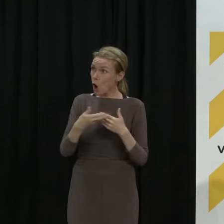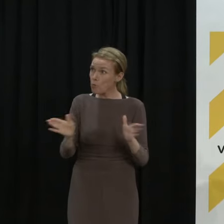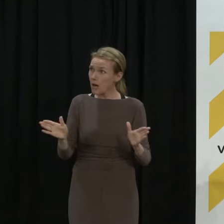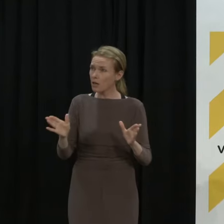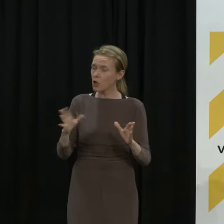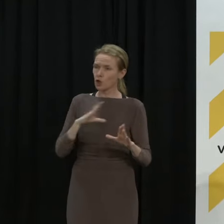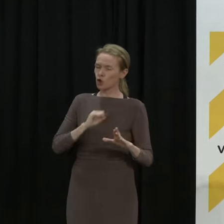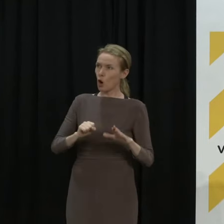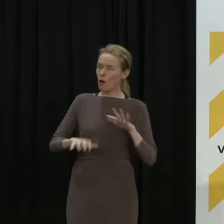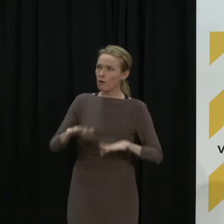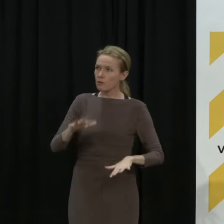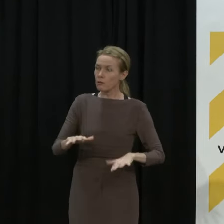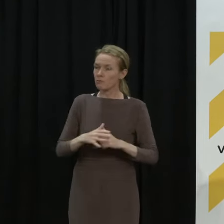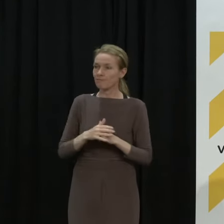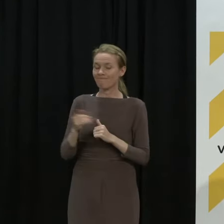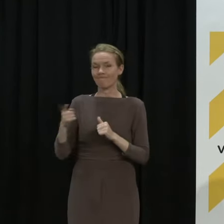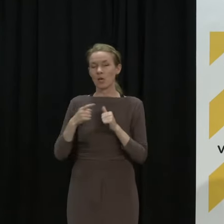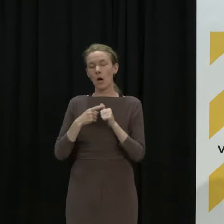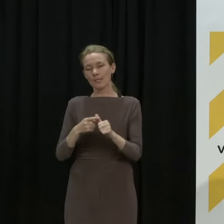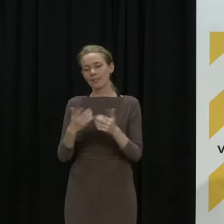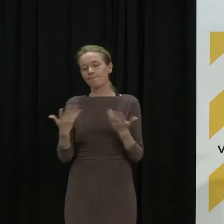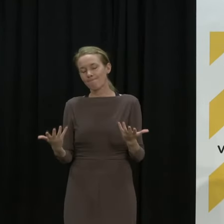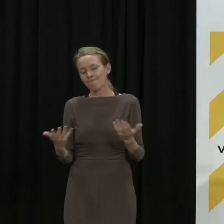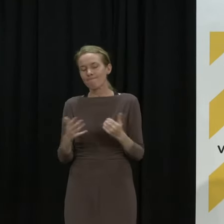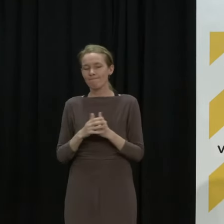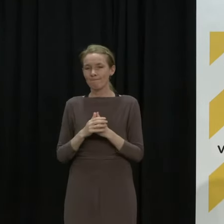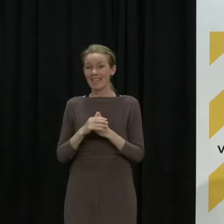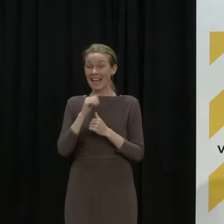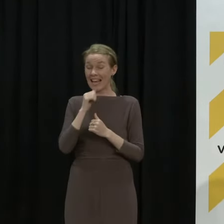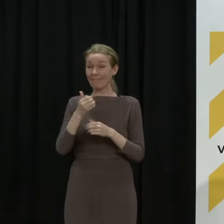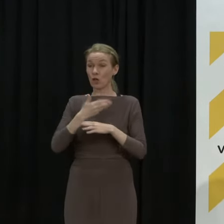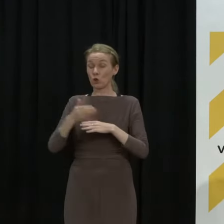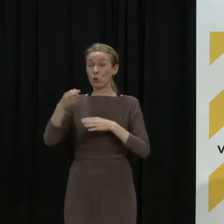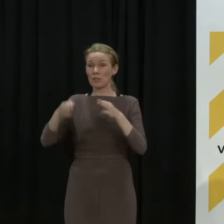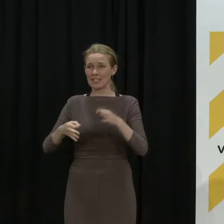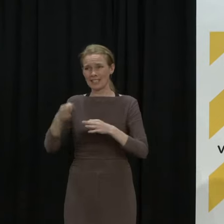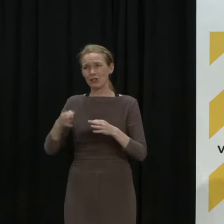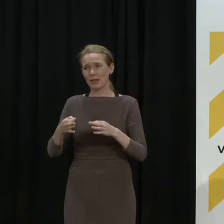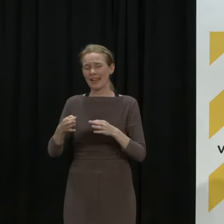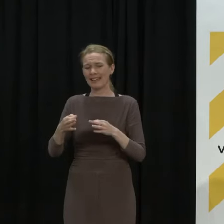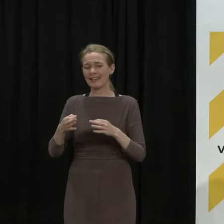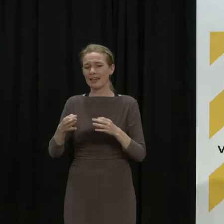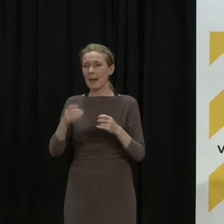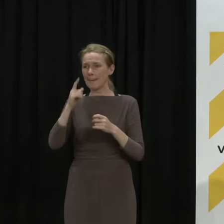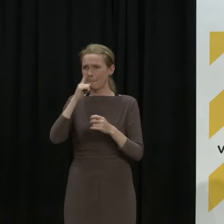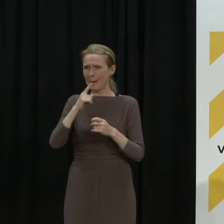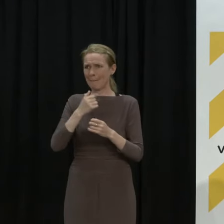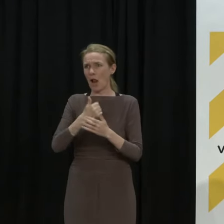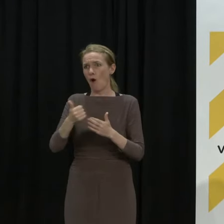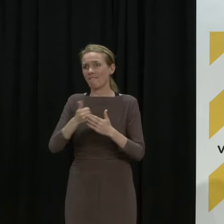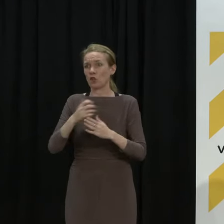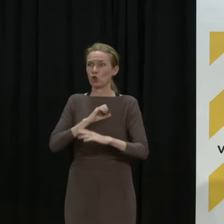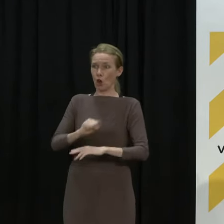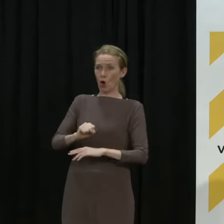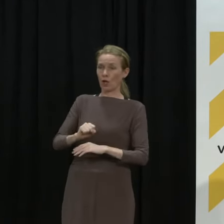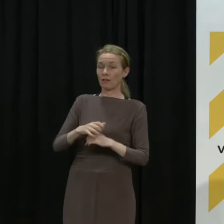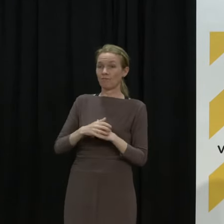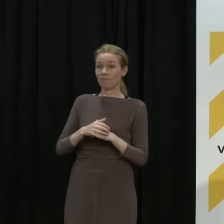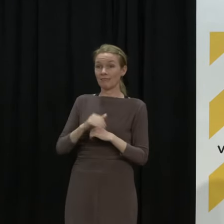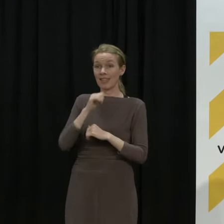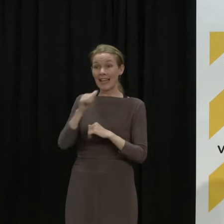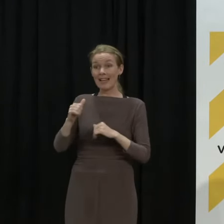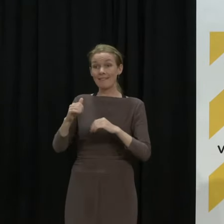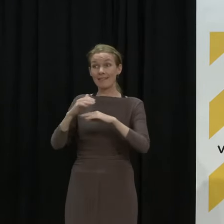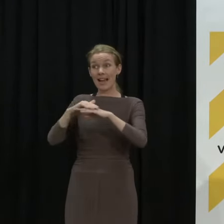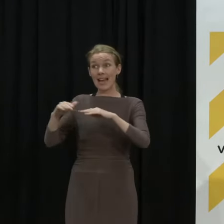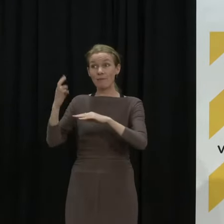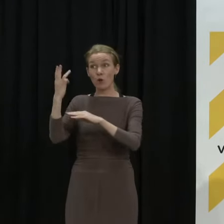ECE say they were prime